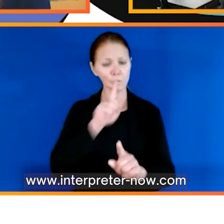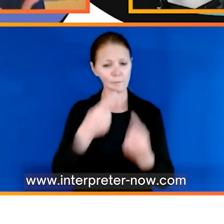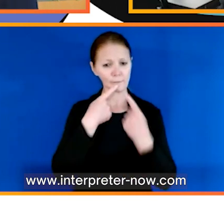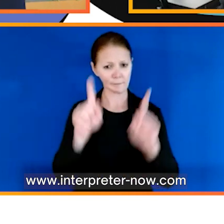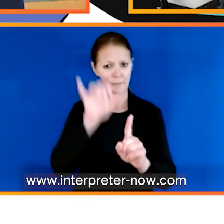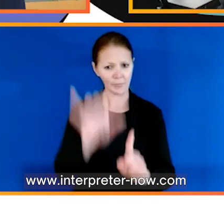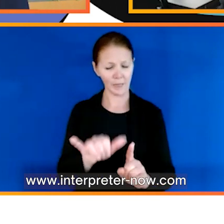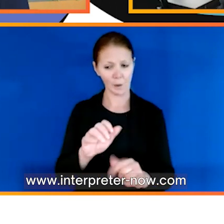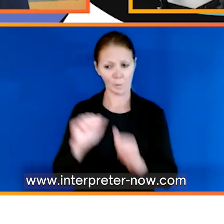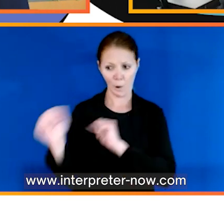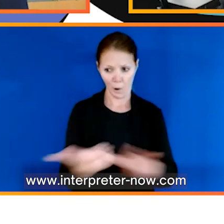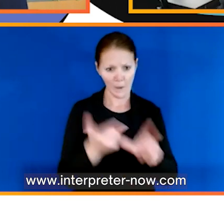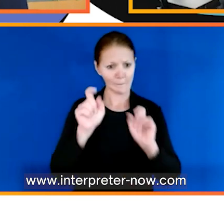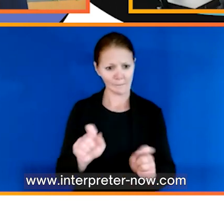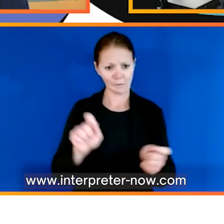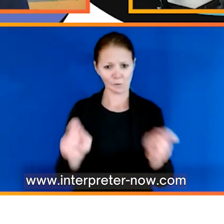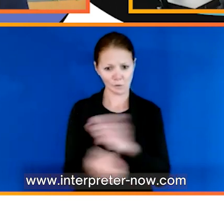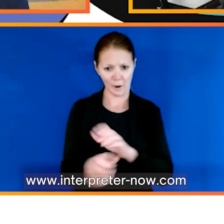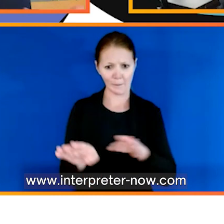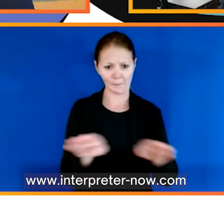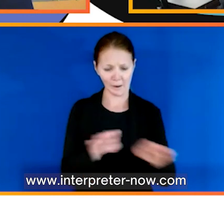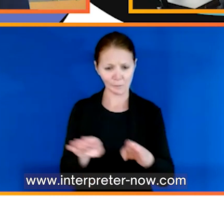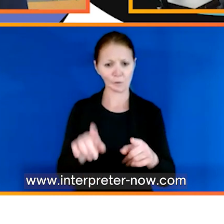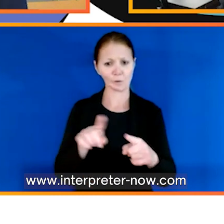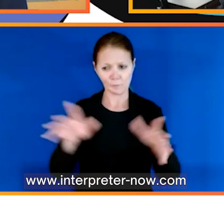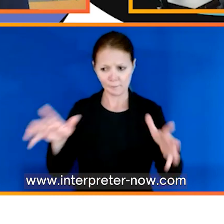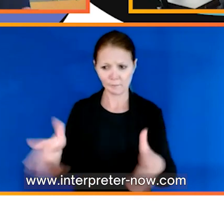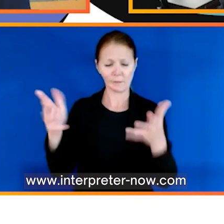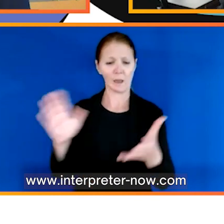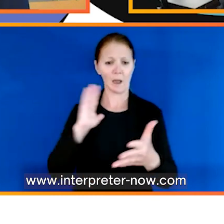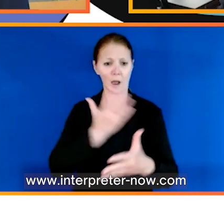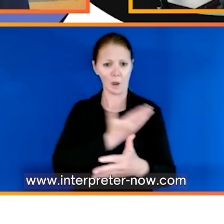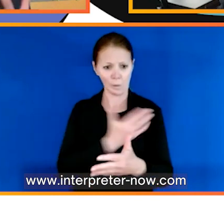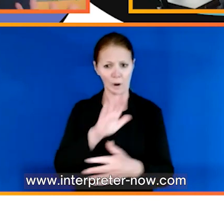Each one of us has to change our behavior in order to radically shift our companies,